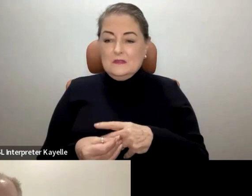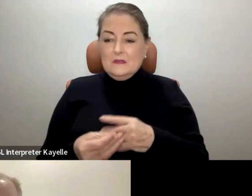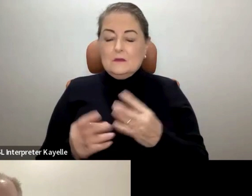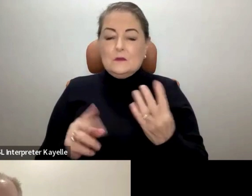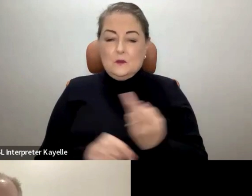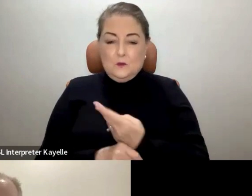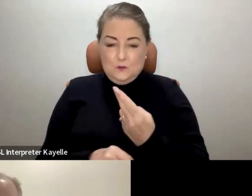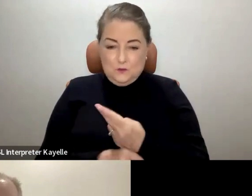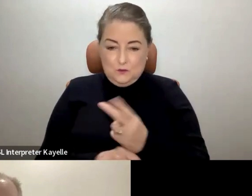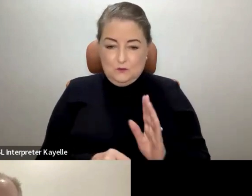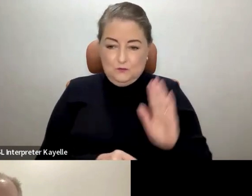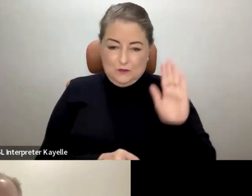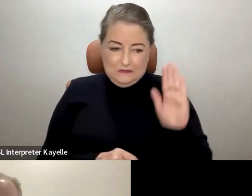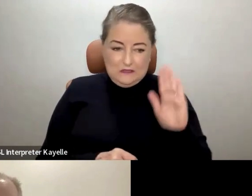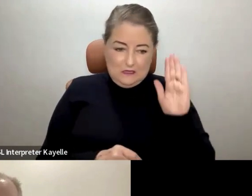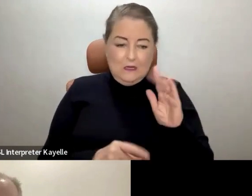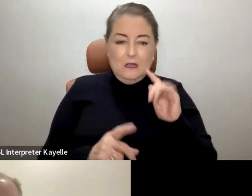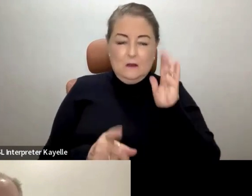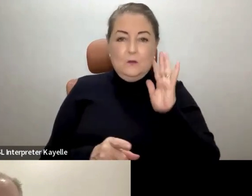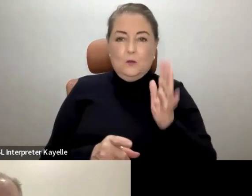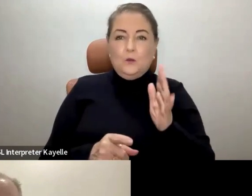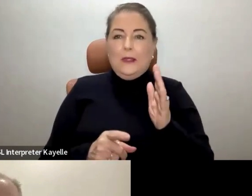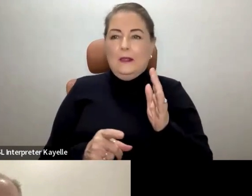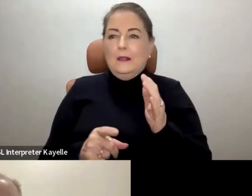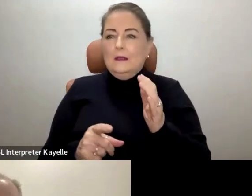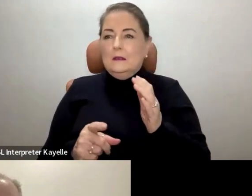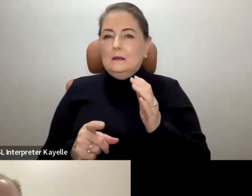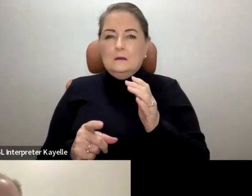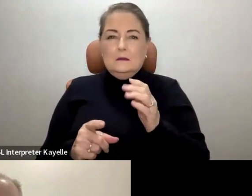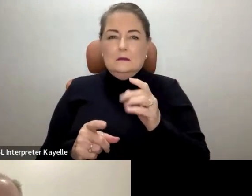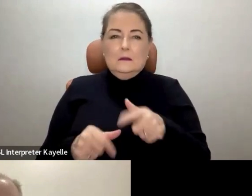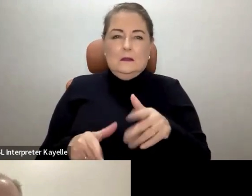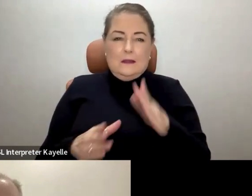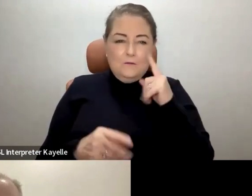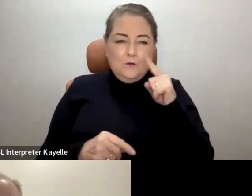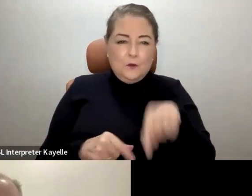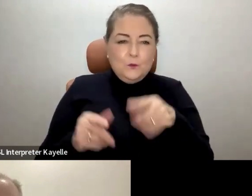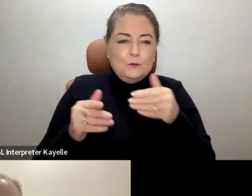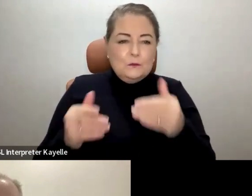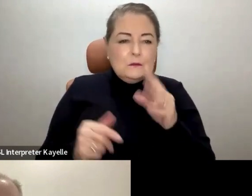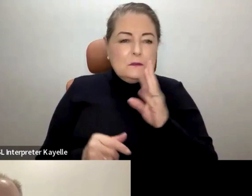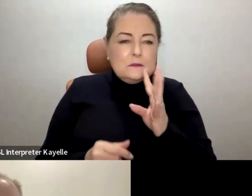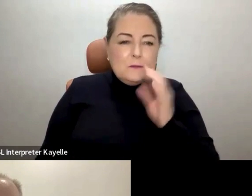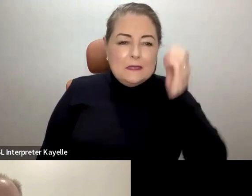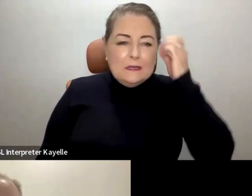hand feature, and we will, we will allow for you to speak.